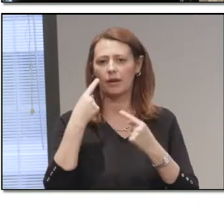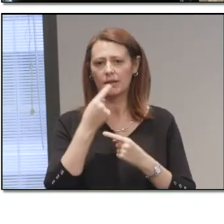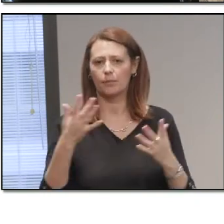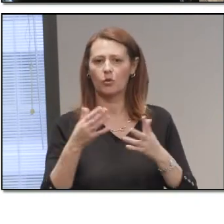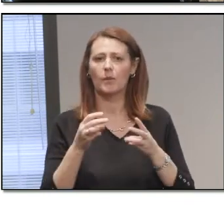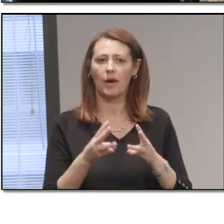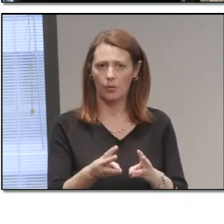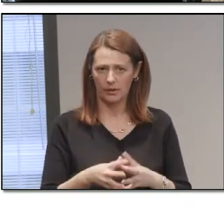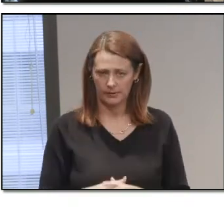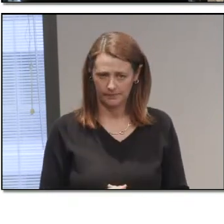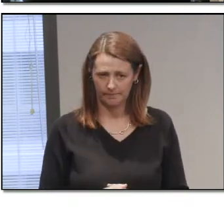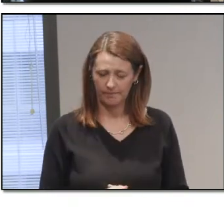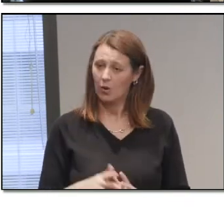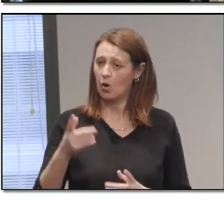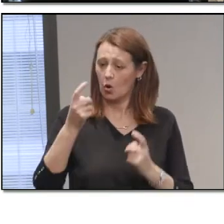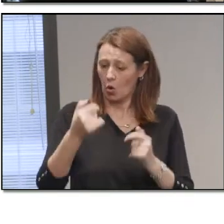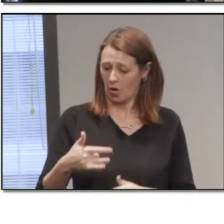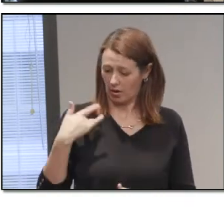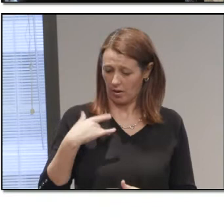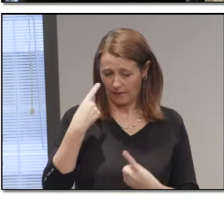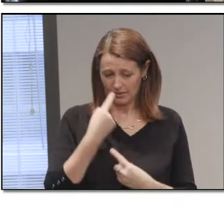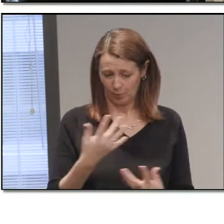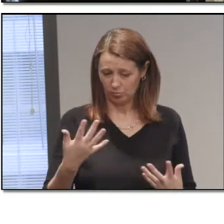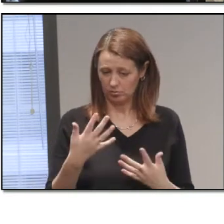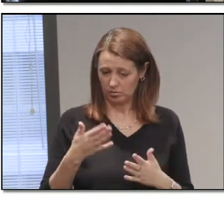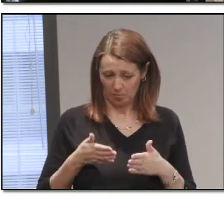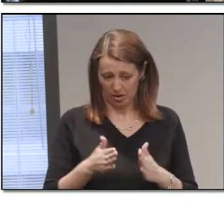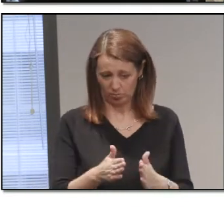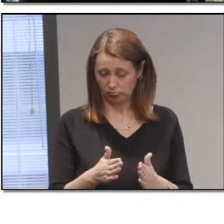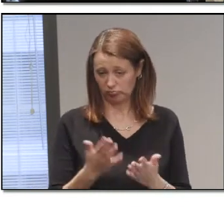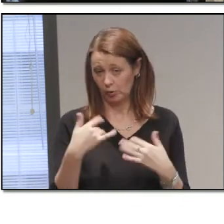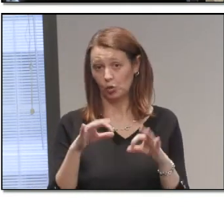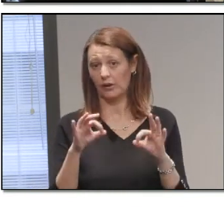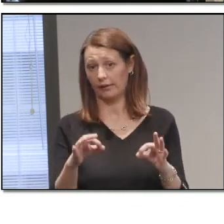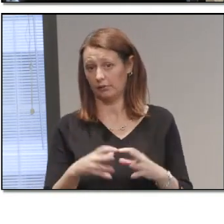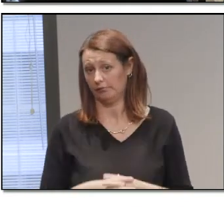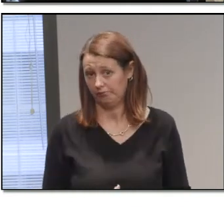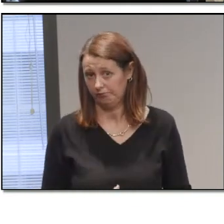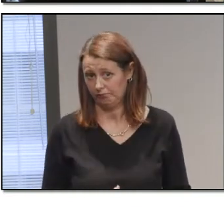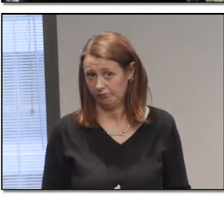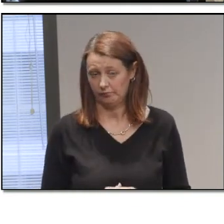In early life there are exposure pathways which are unique. Obviously a trans placental exposure